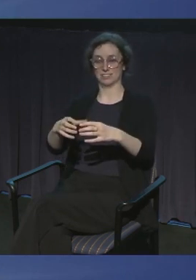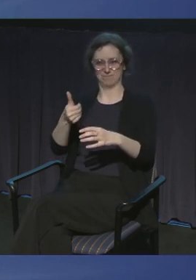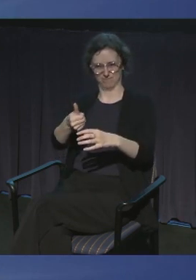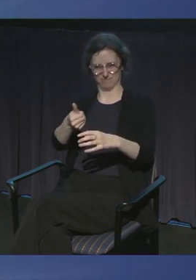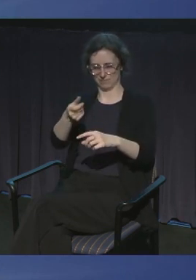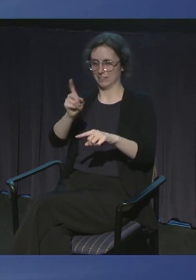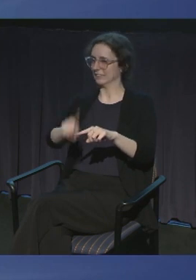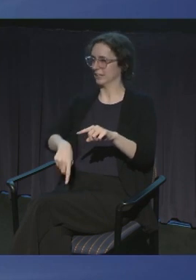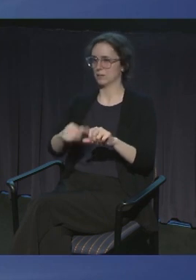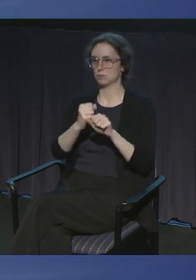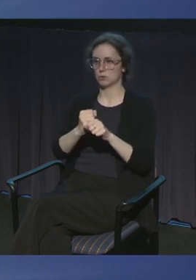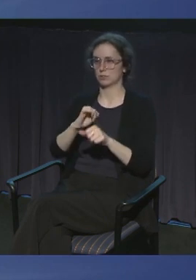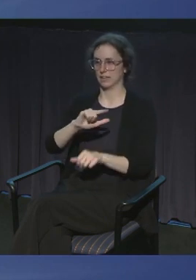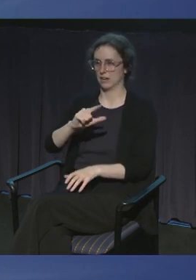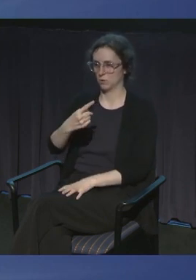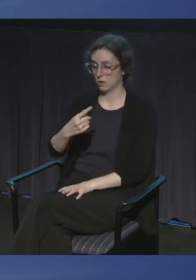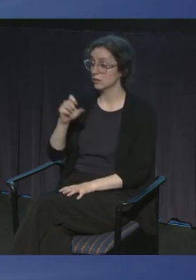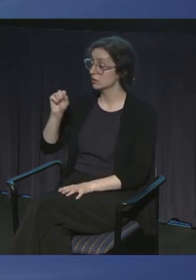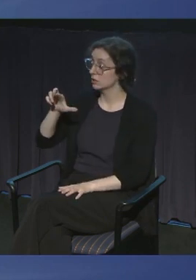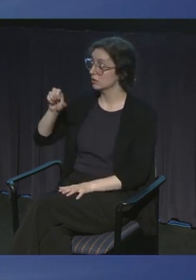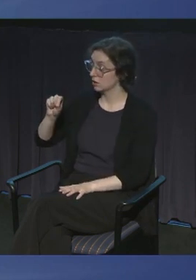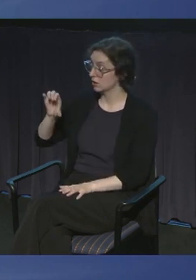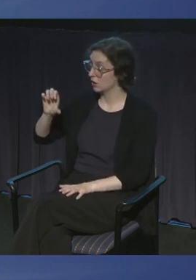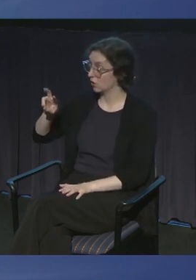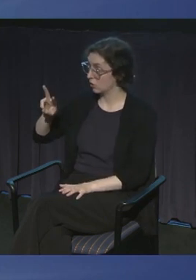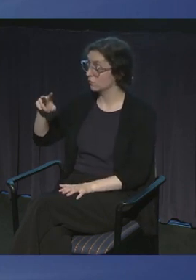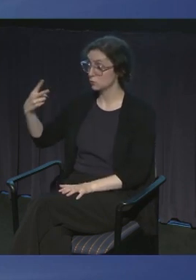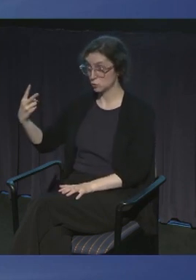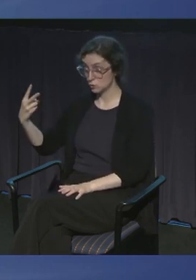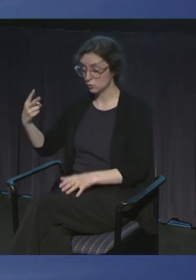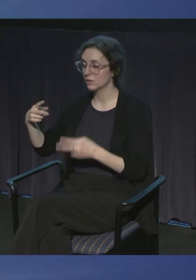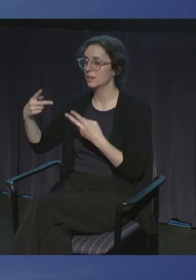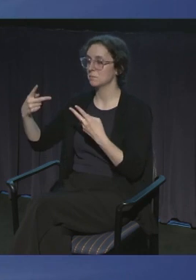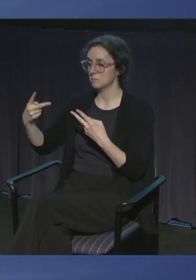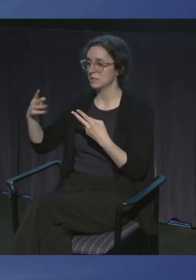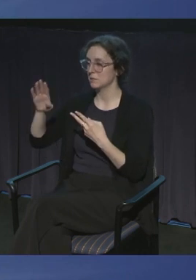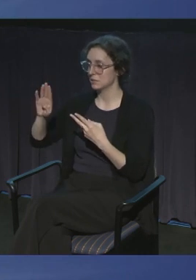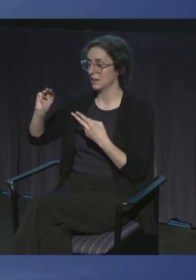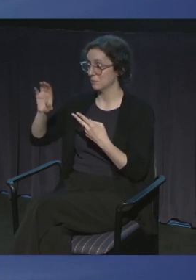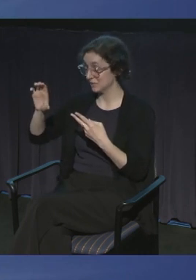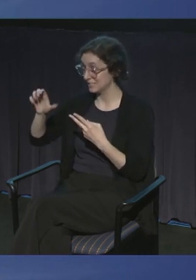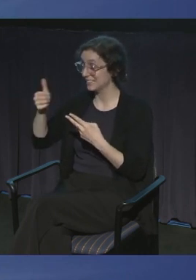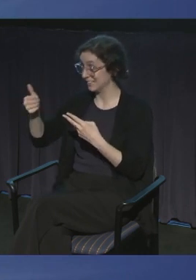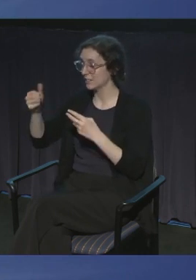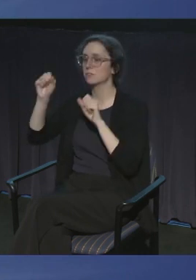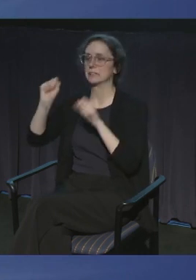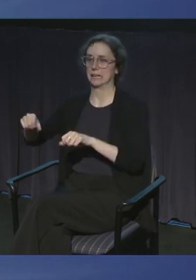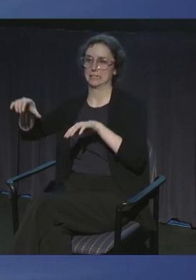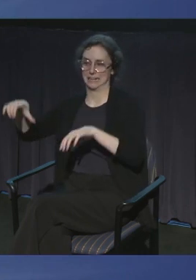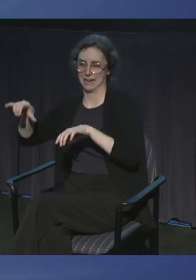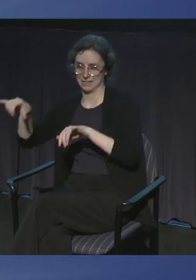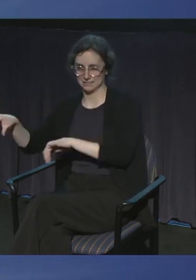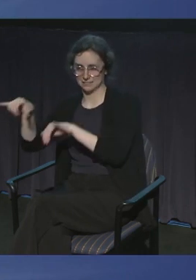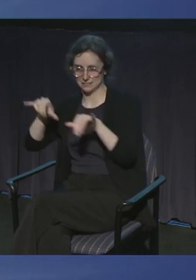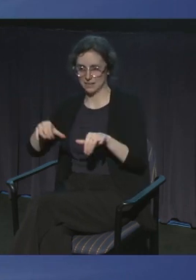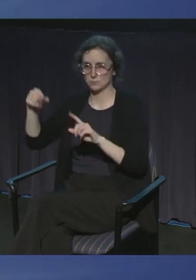THOUGH SARS-COV2 IN PBMC CAN ACT AS SIGNAL 1. WHEN WE CULTURE THESE TWO